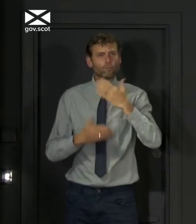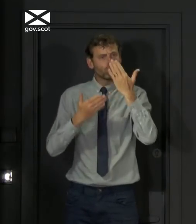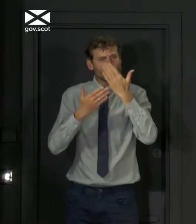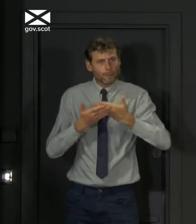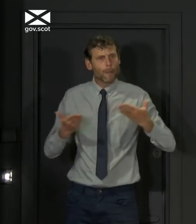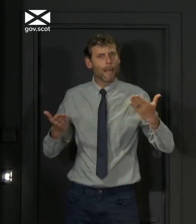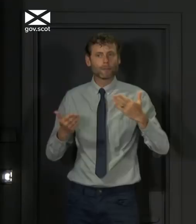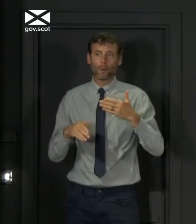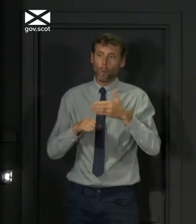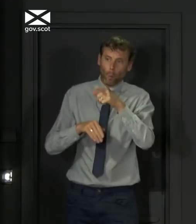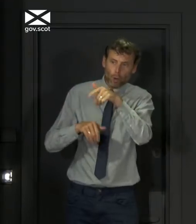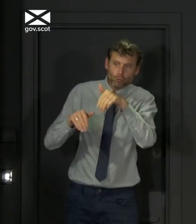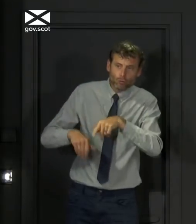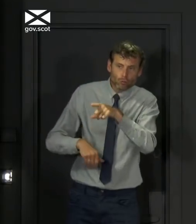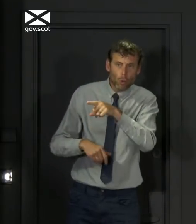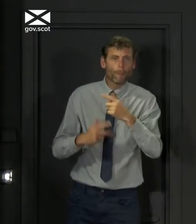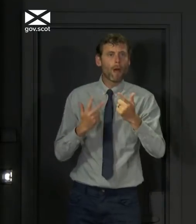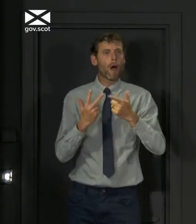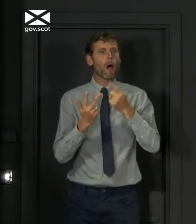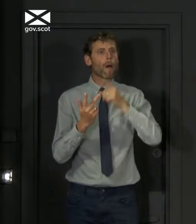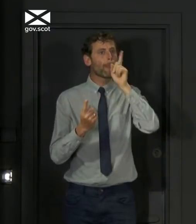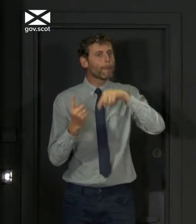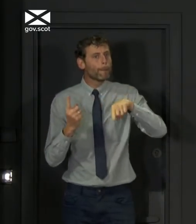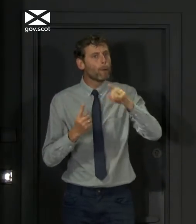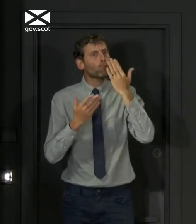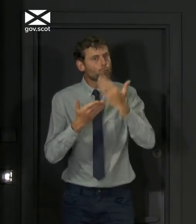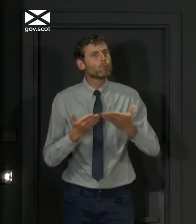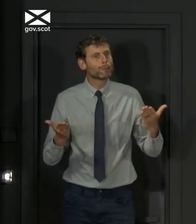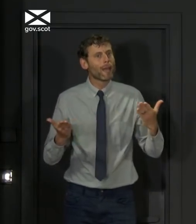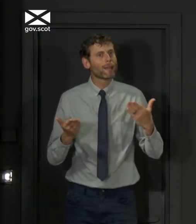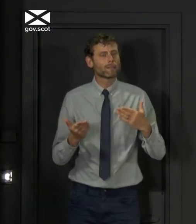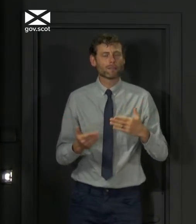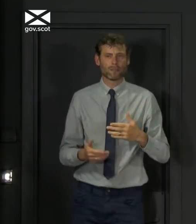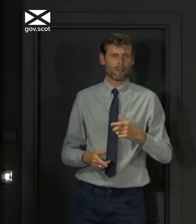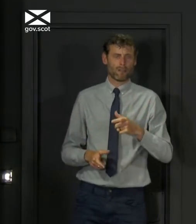rules are there for the protection of all of us. Abusing retail staff because they're